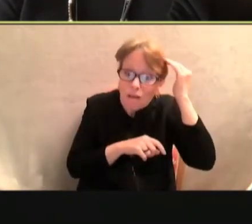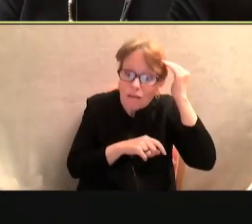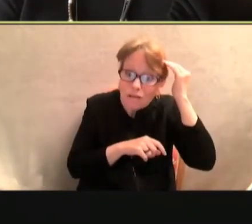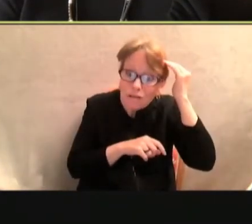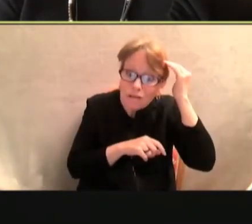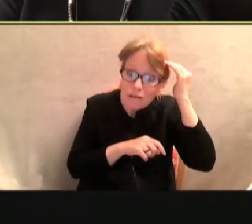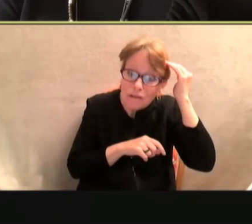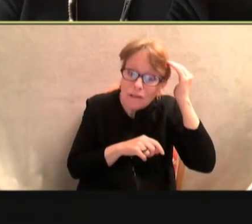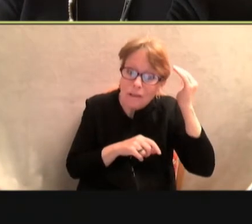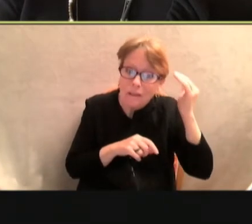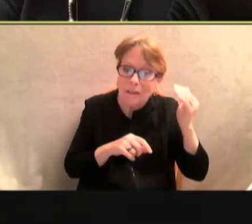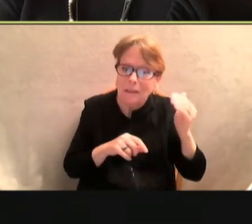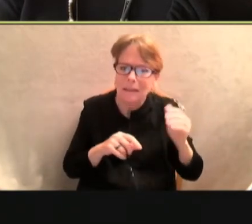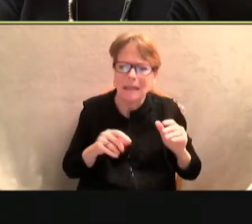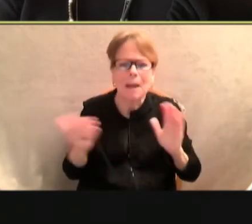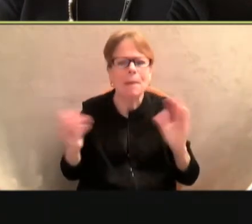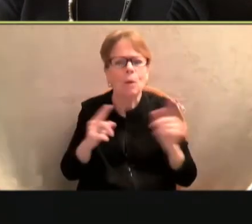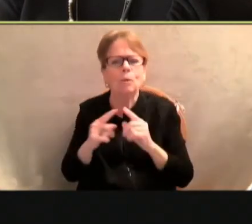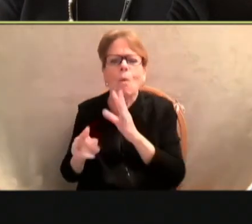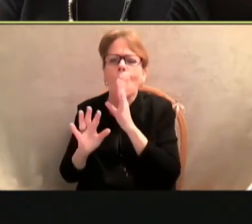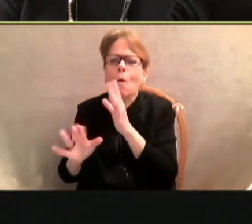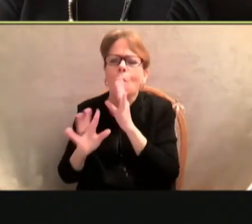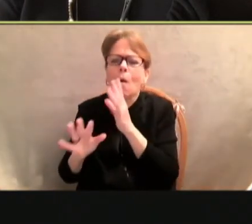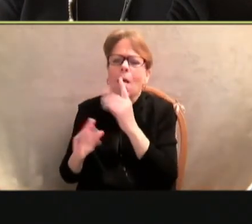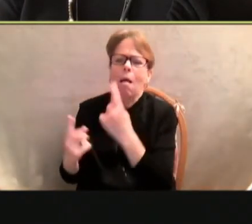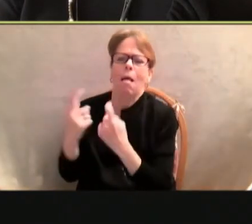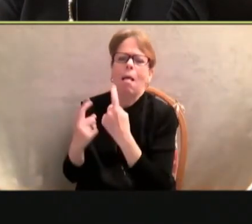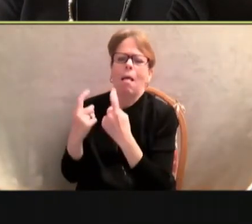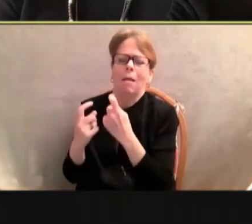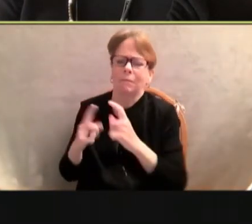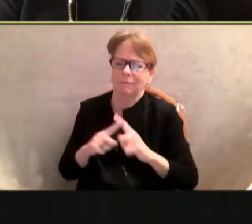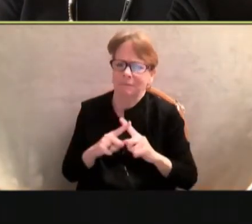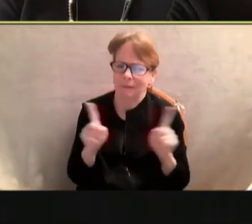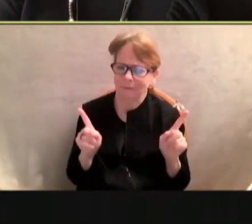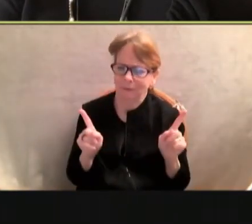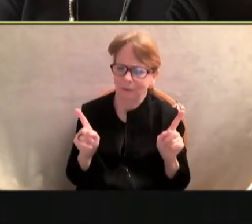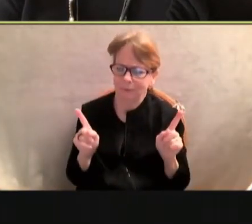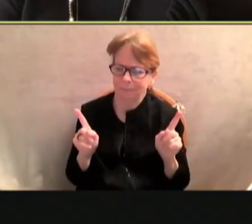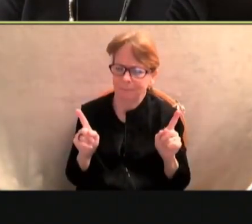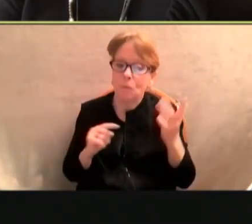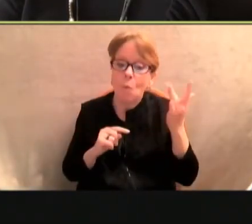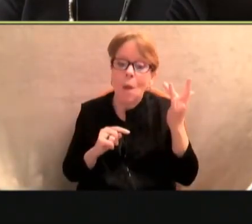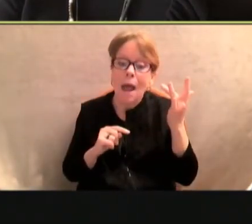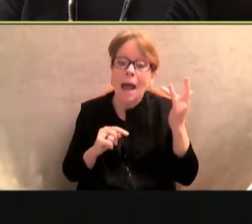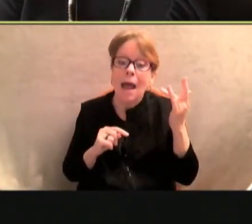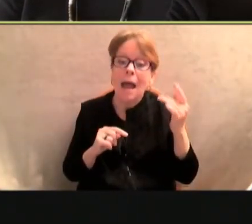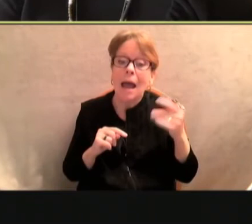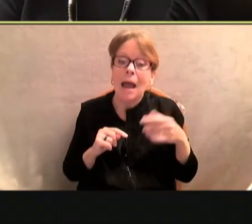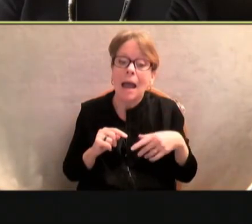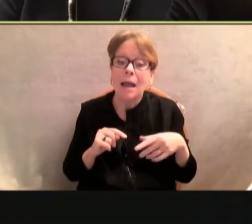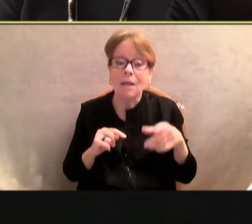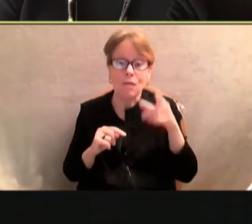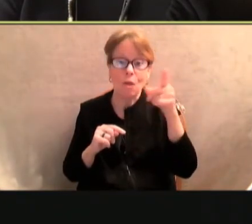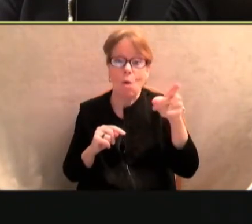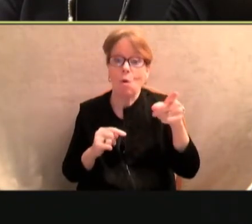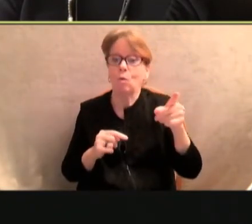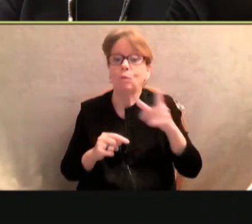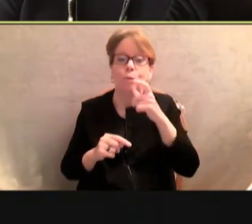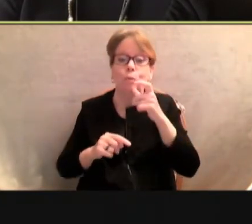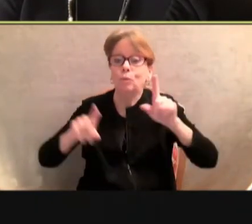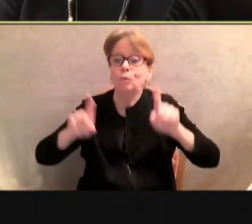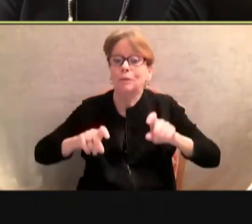is because a lot of these entities are used to things being cookie cutter. So if they